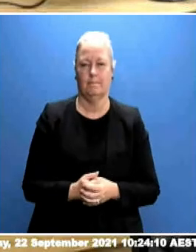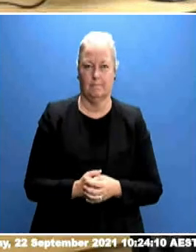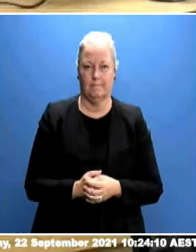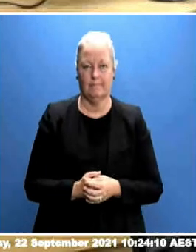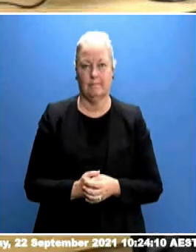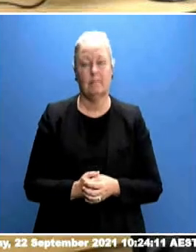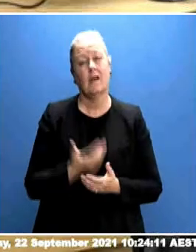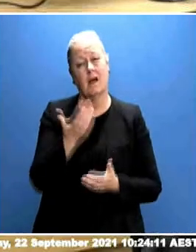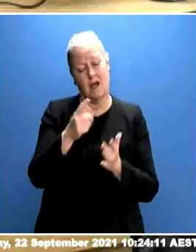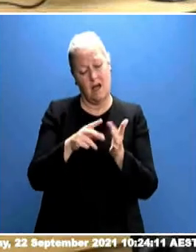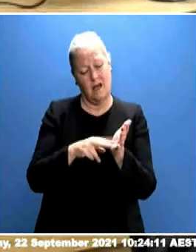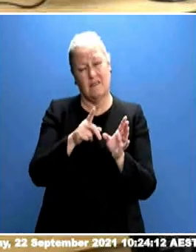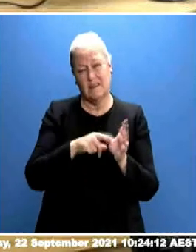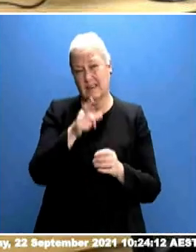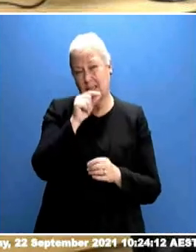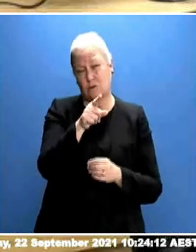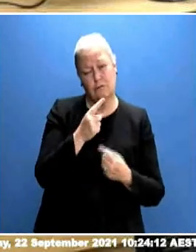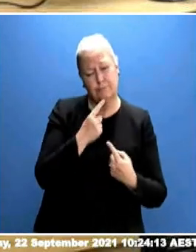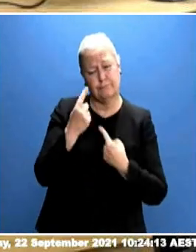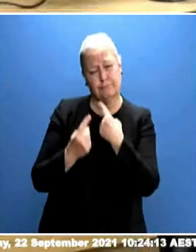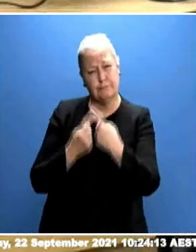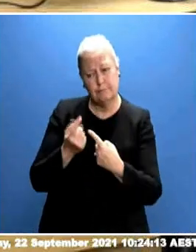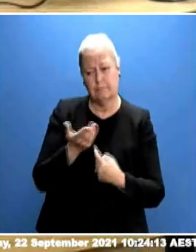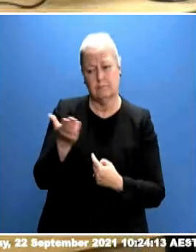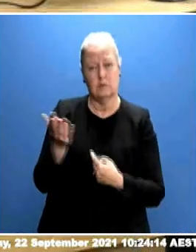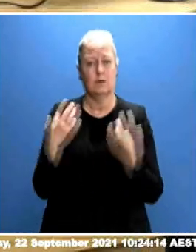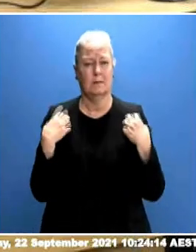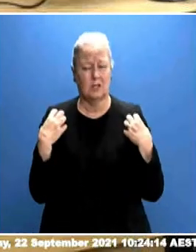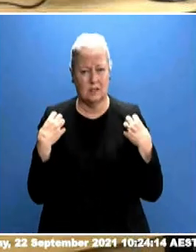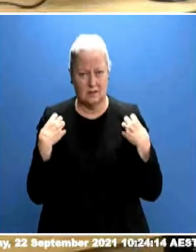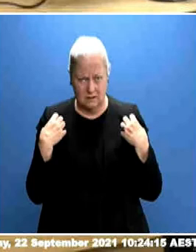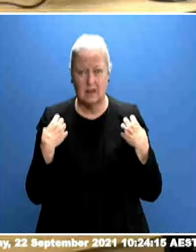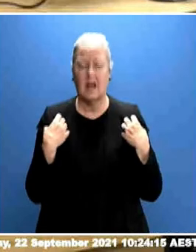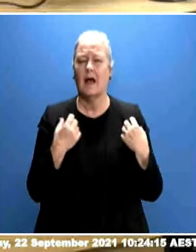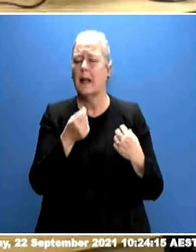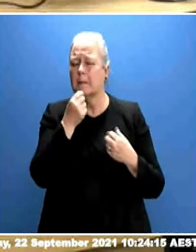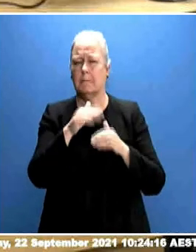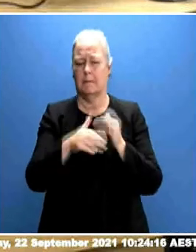Ivy, could you please share with the Commissioners a little bit about Megan and who she is as a person?